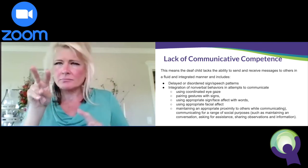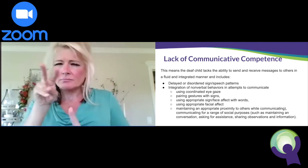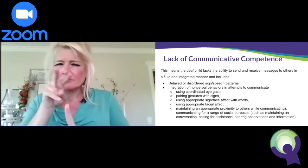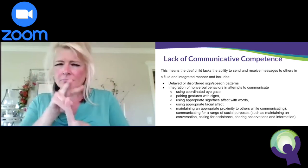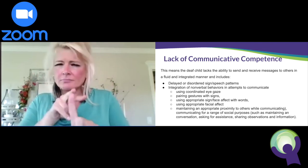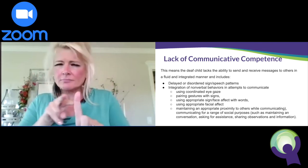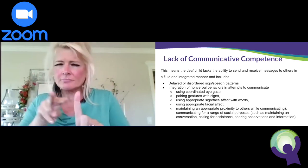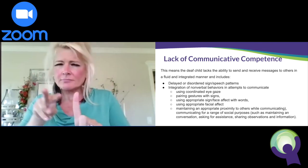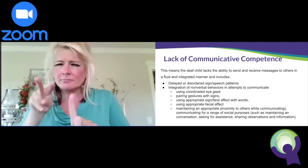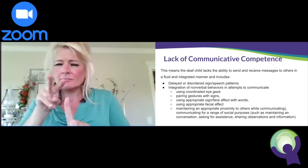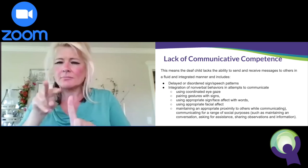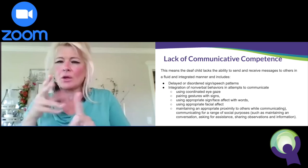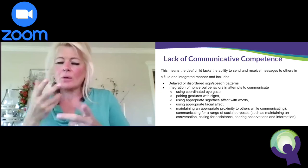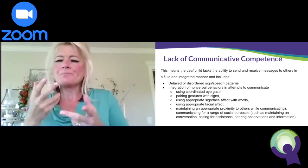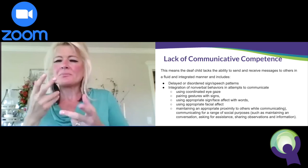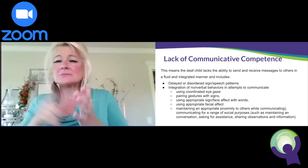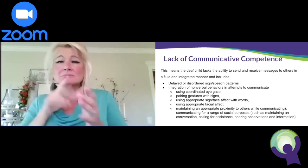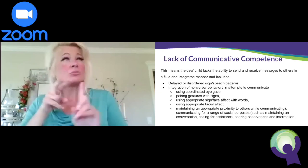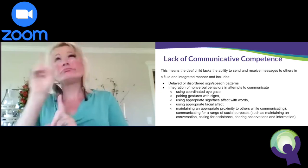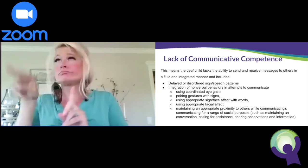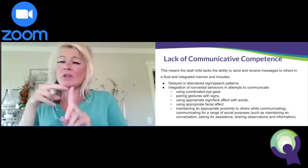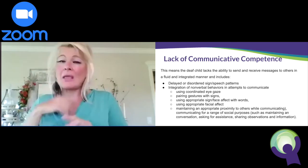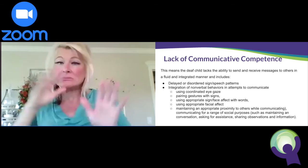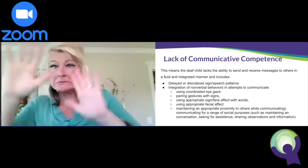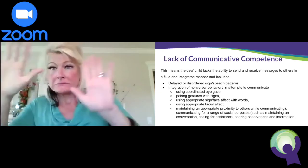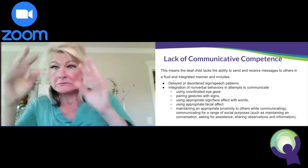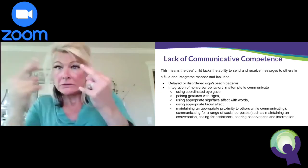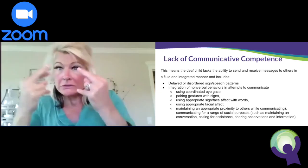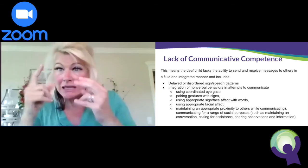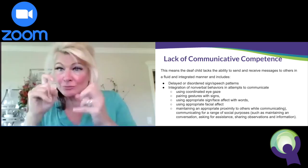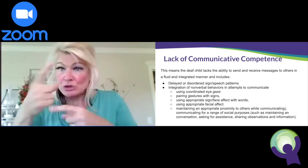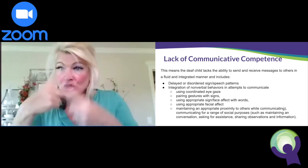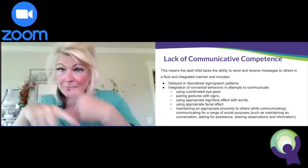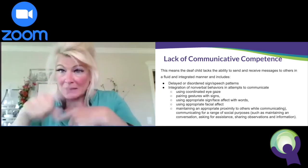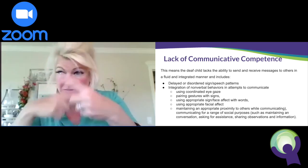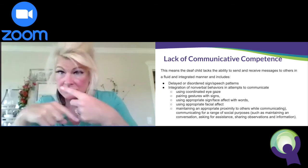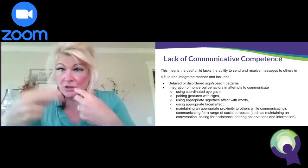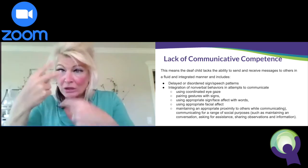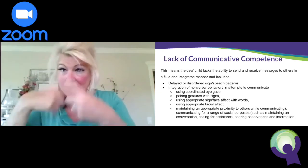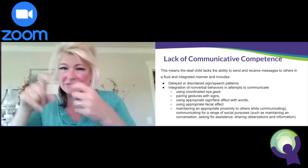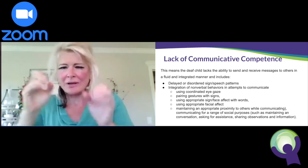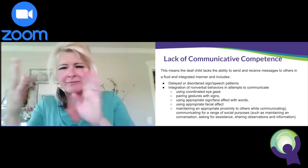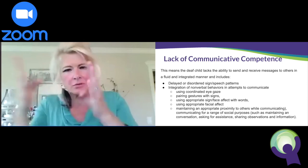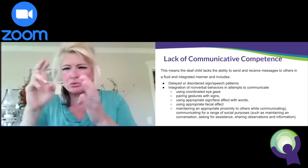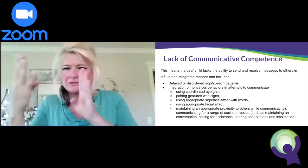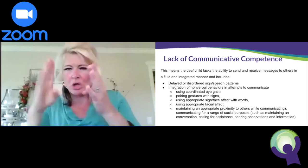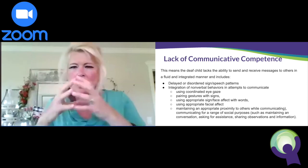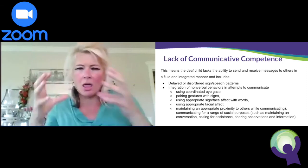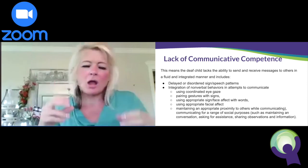maybe that means something different. Maybe they're looking in a circle or maybe they're.. like hey, you gotta pay attention, you